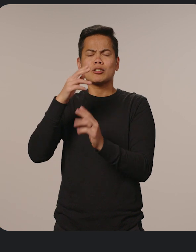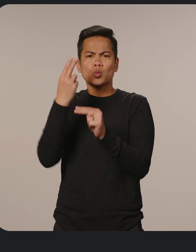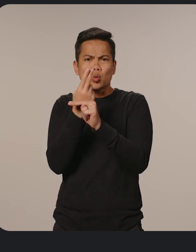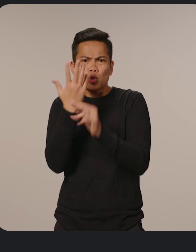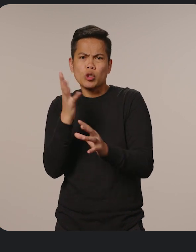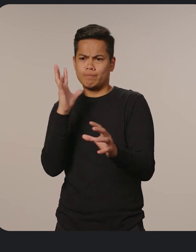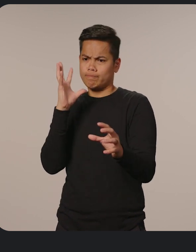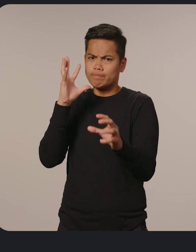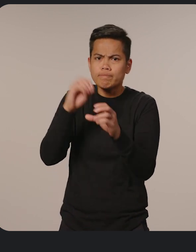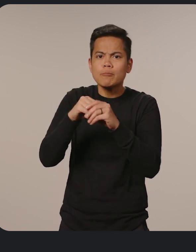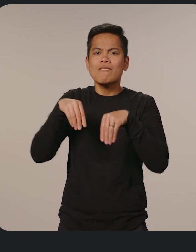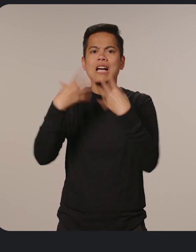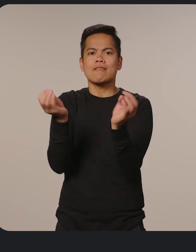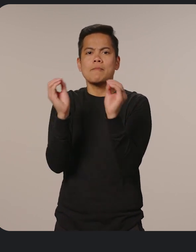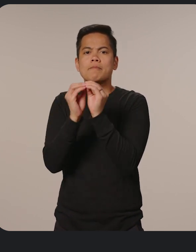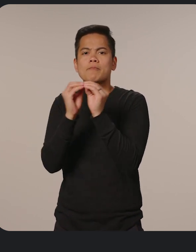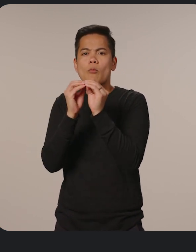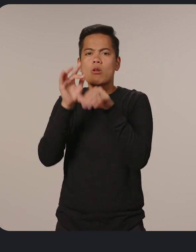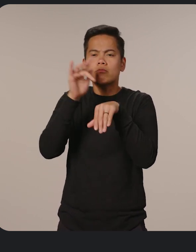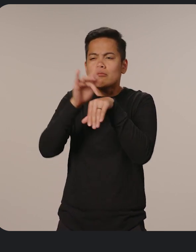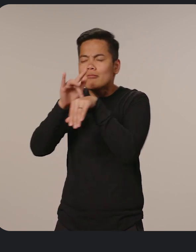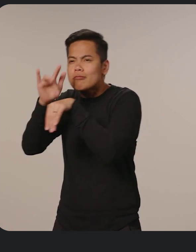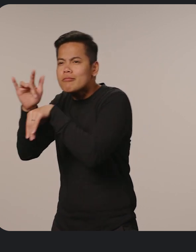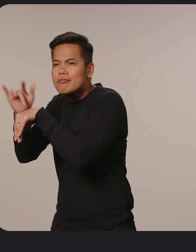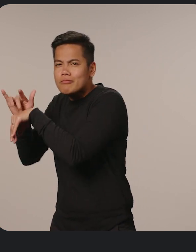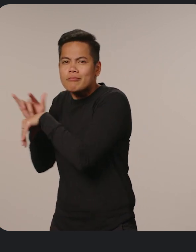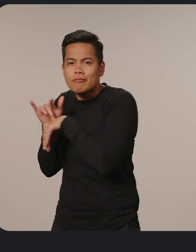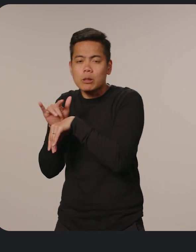and enable new use cases for your products.